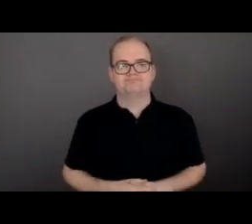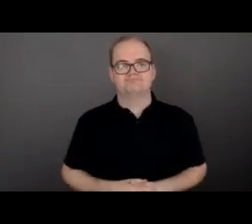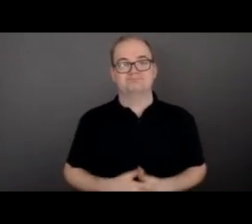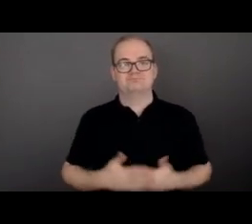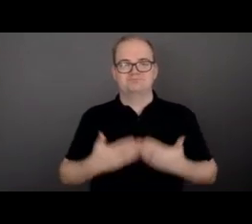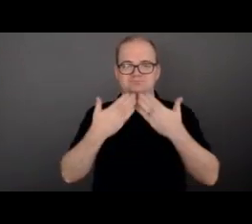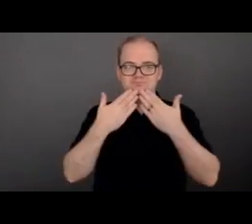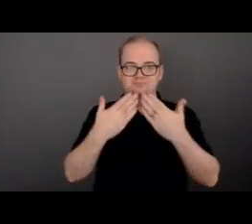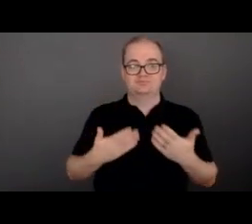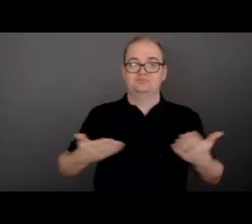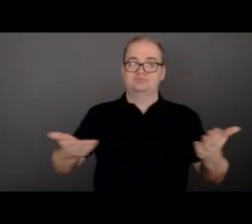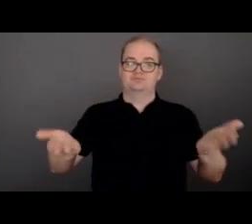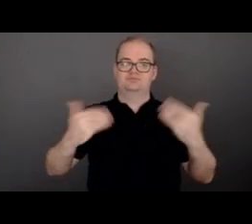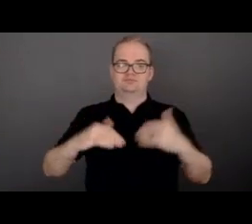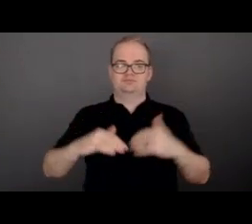We've got another poll.